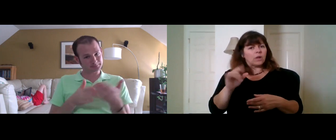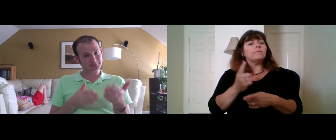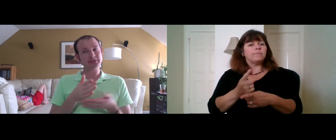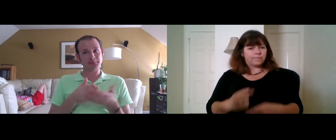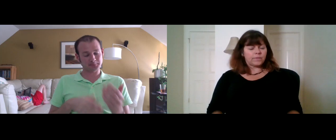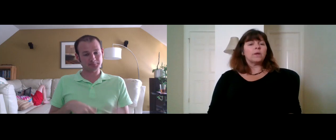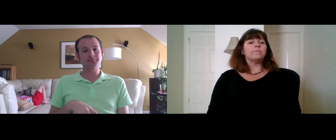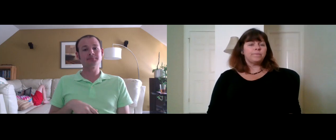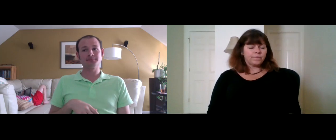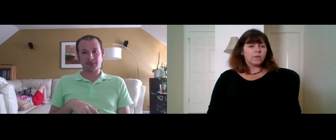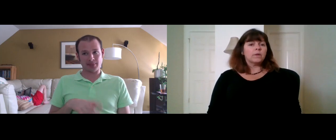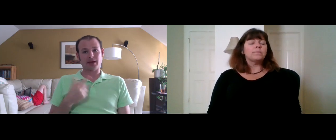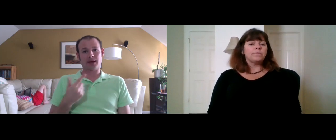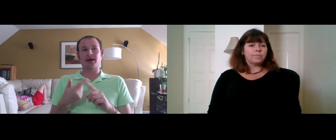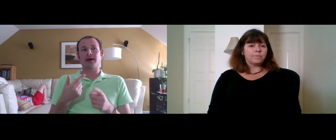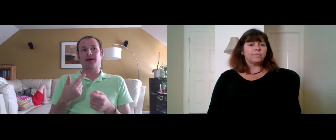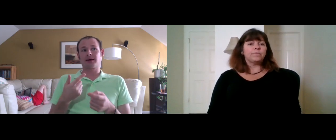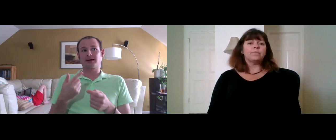Yes, some